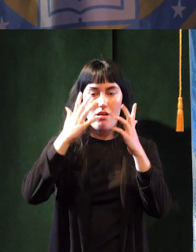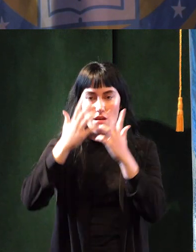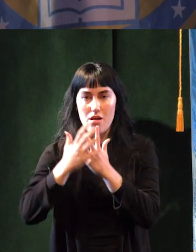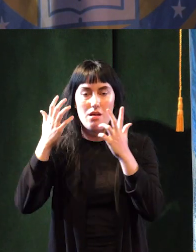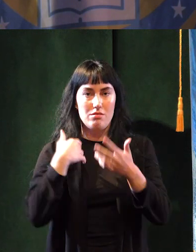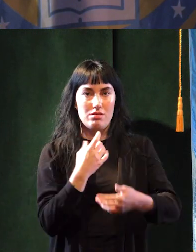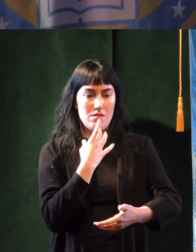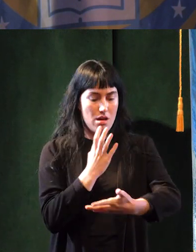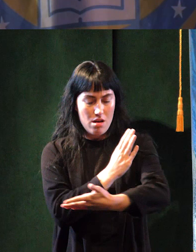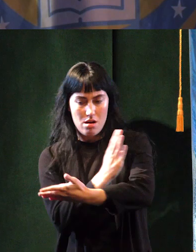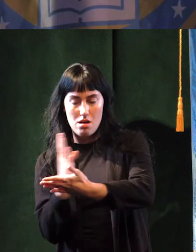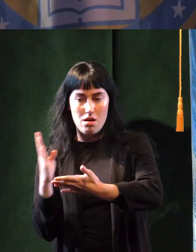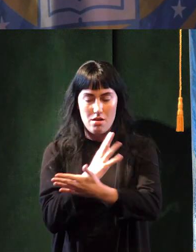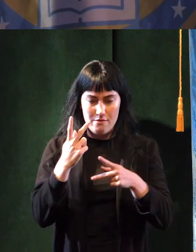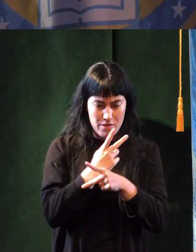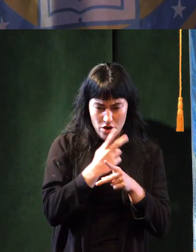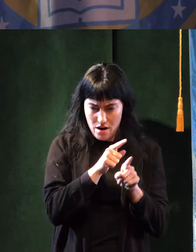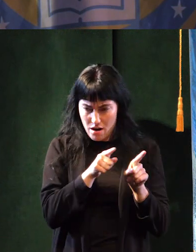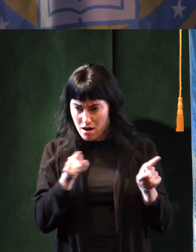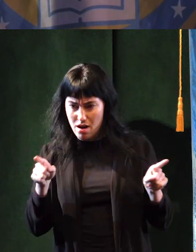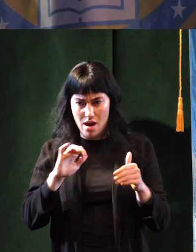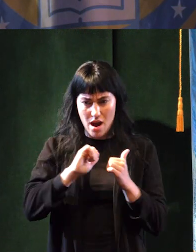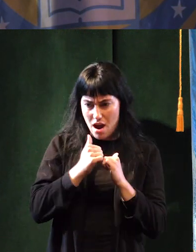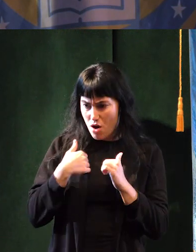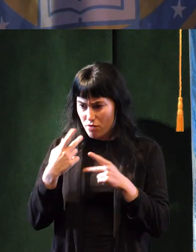there are many shades of light and dark in that process distinguishing between